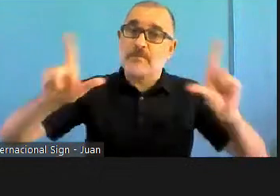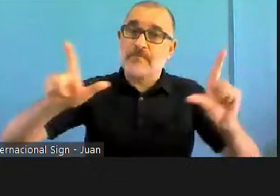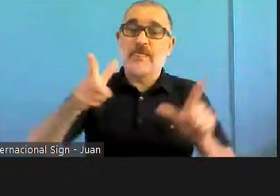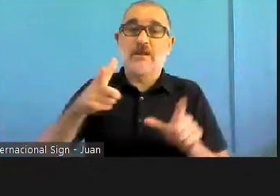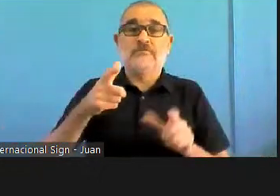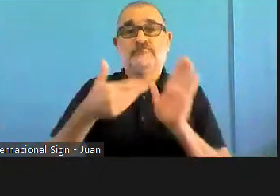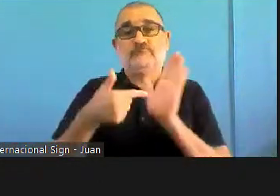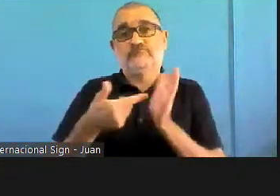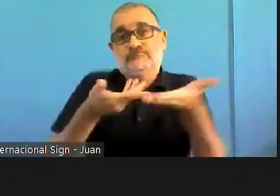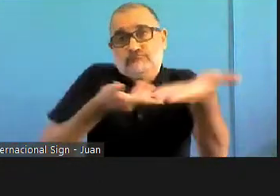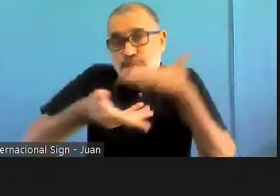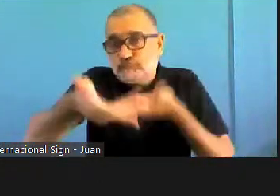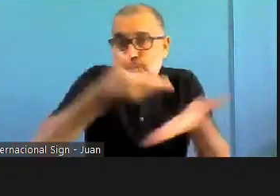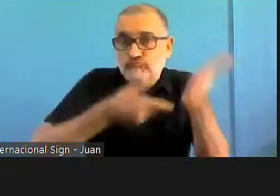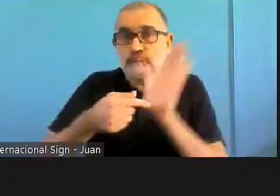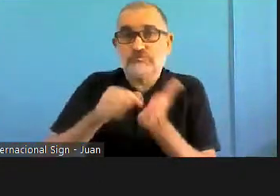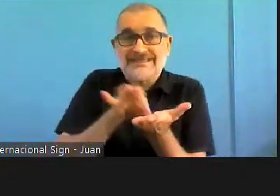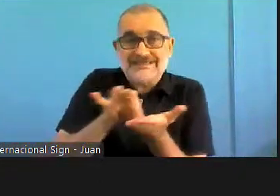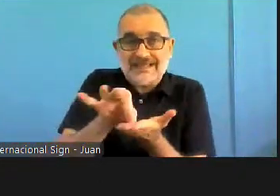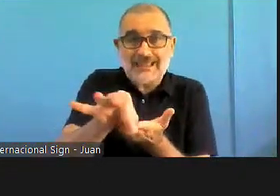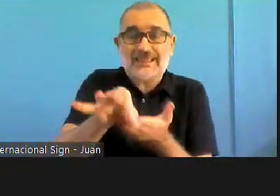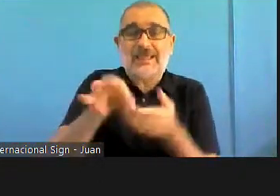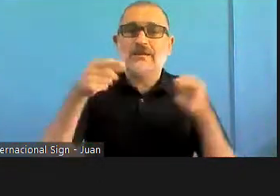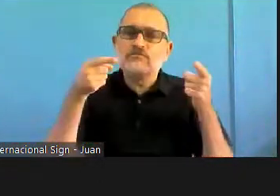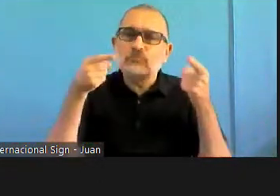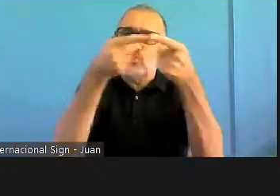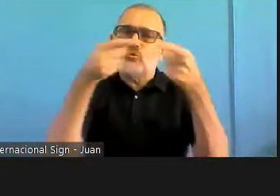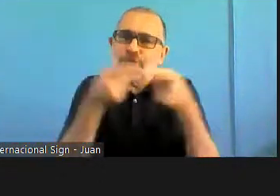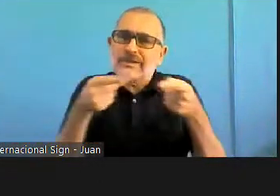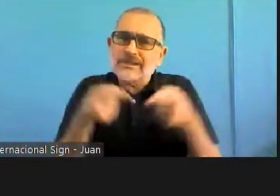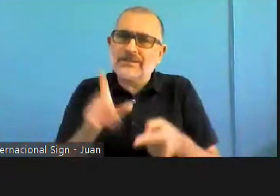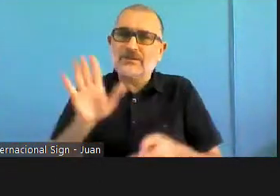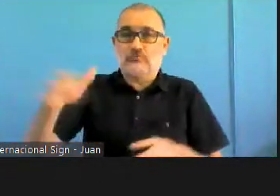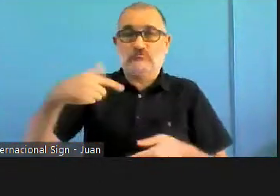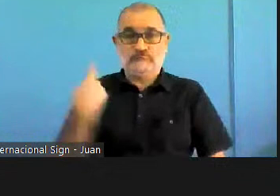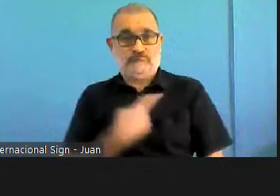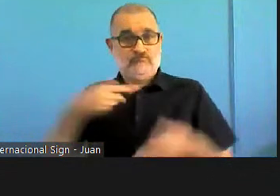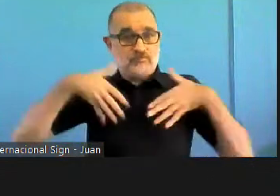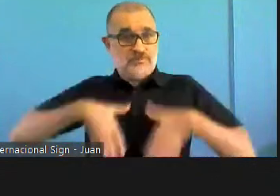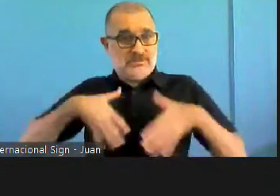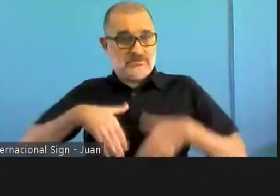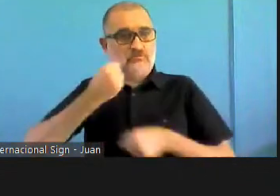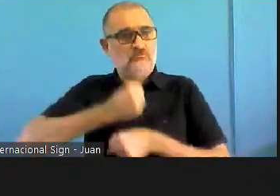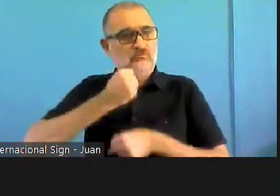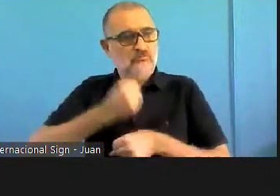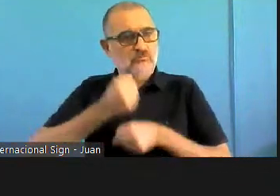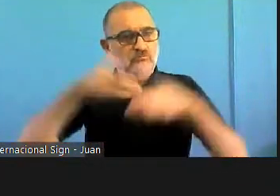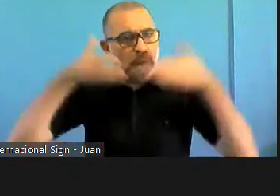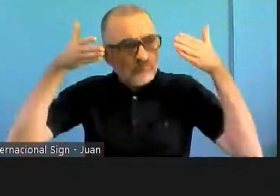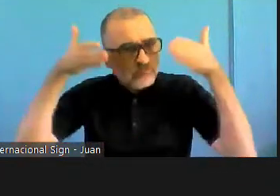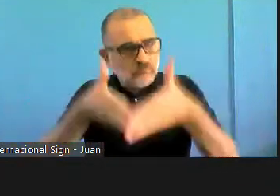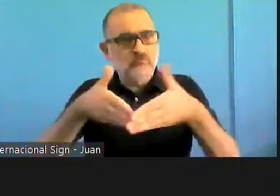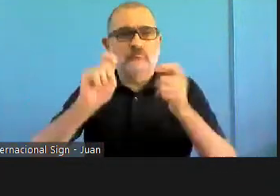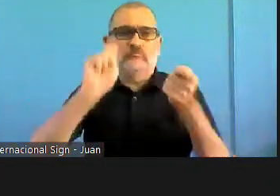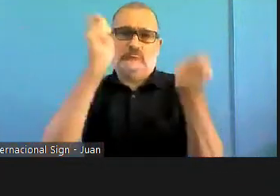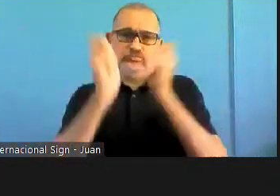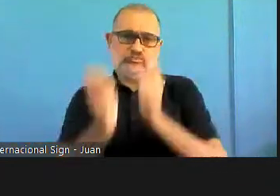a key one -- and explore at the same time components of our health systems from leadership and governance service delivery.